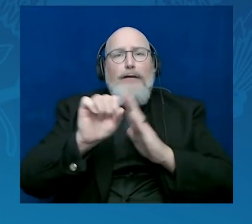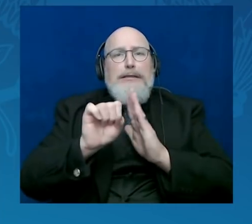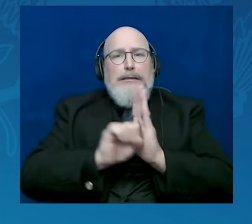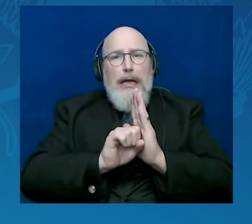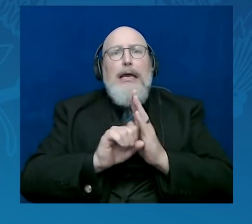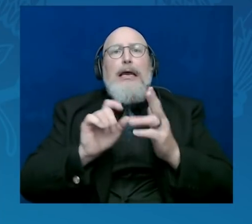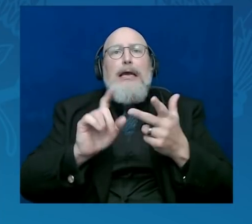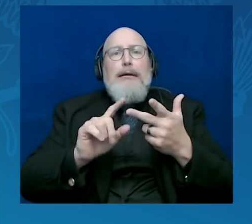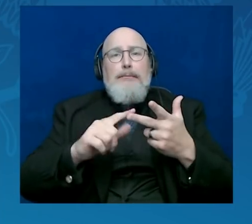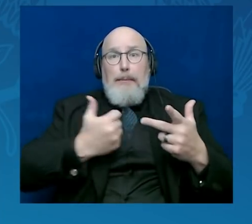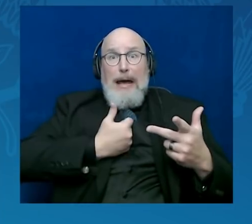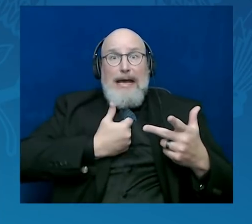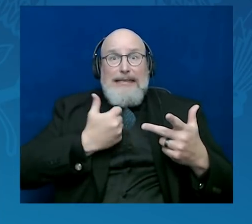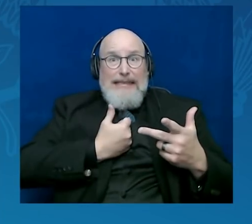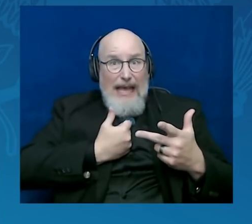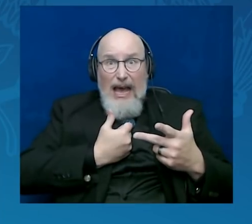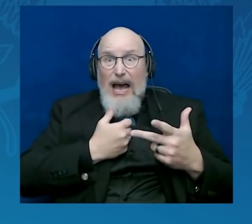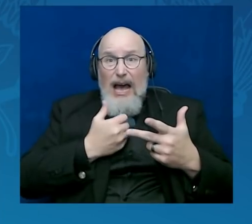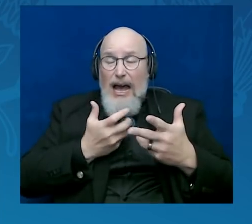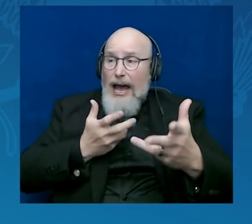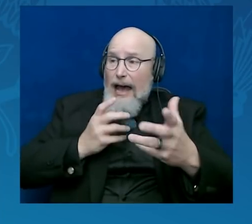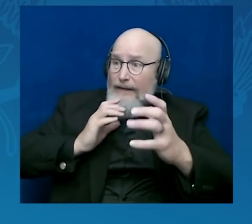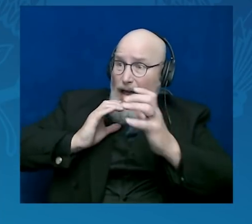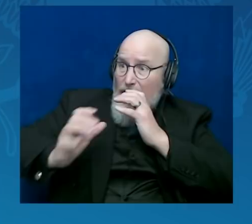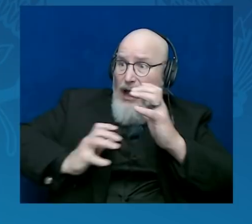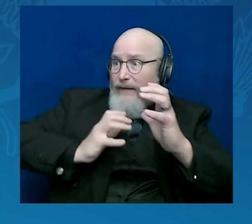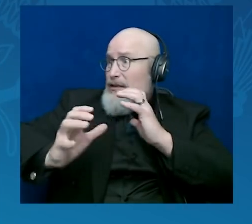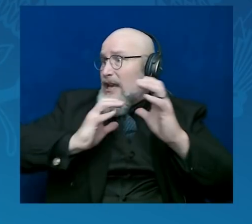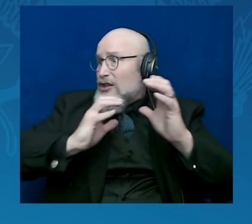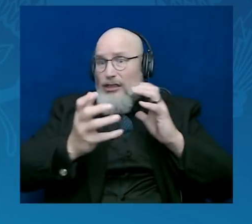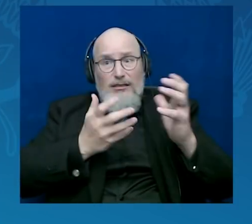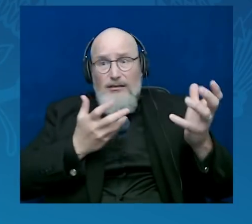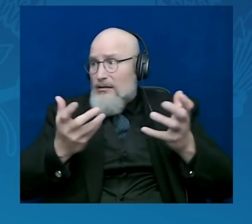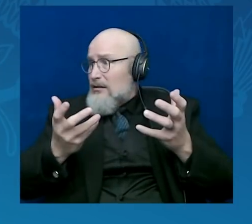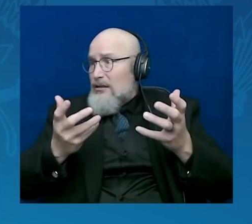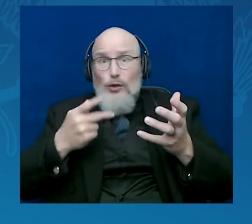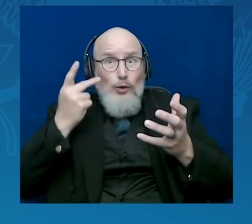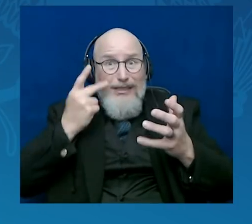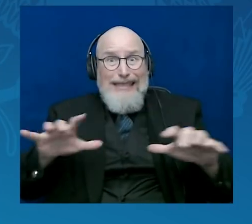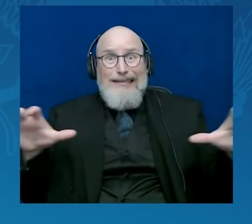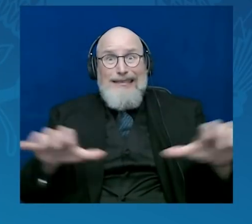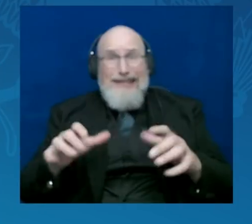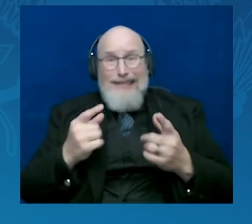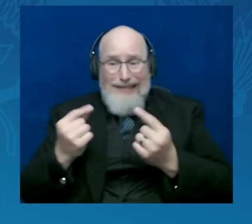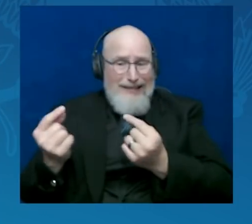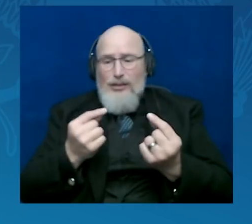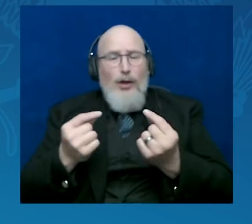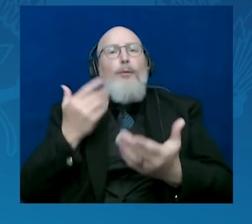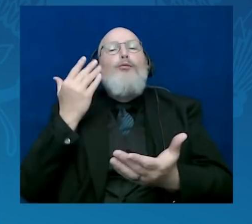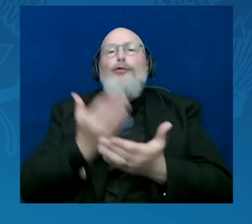So I would say to you that the relationship is strong and that the importance of the relationship